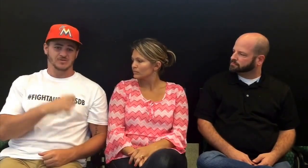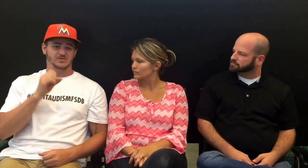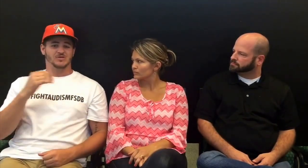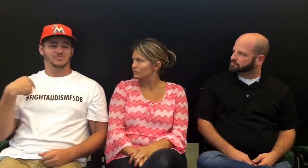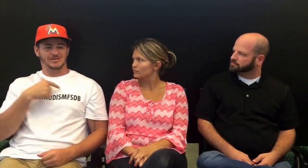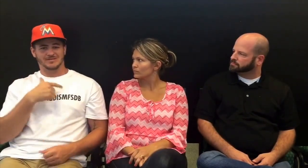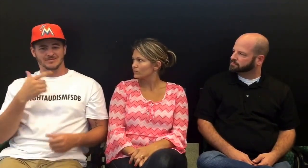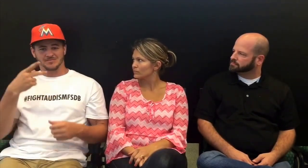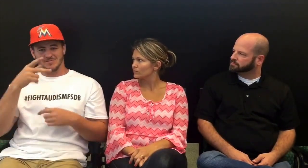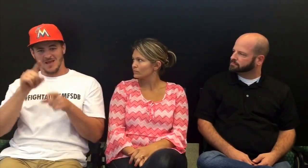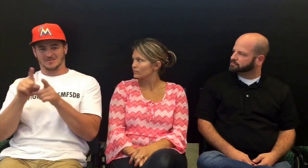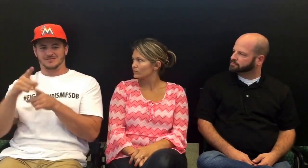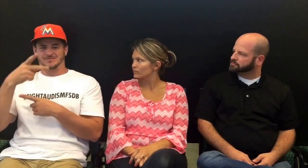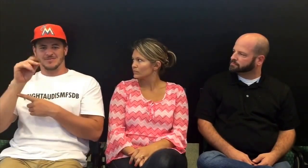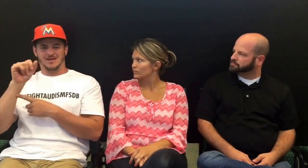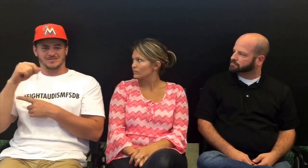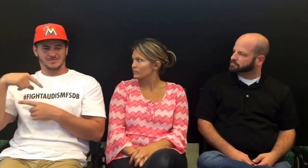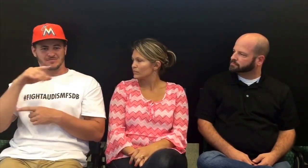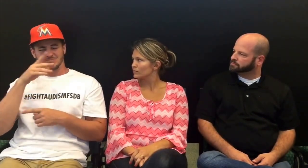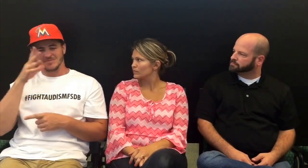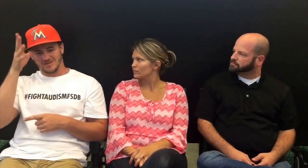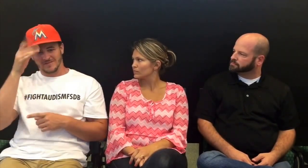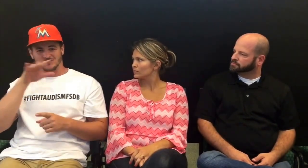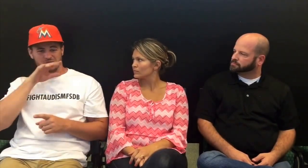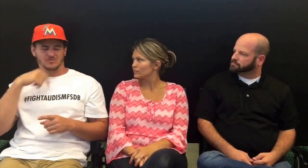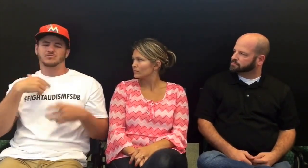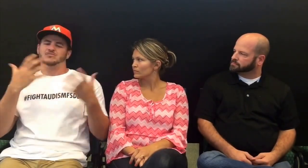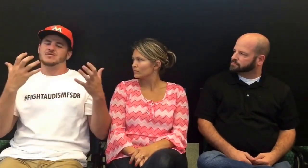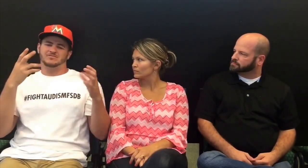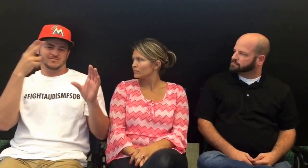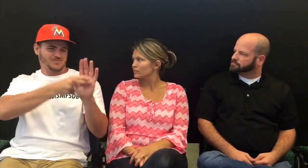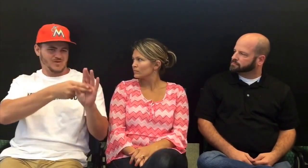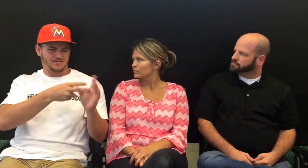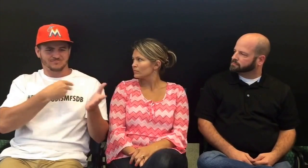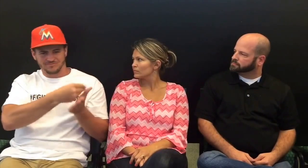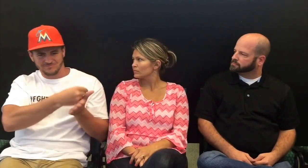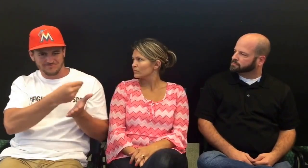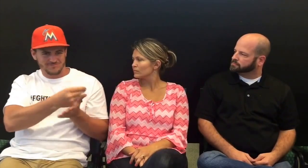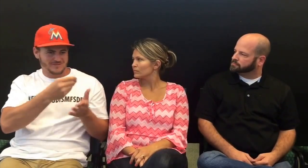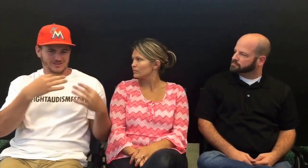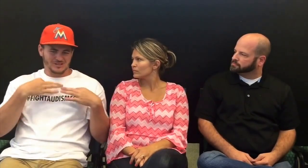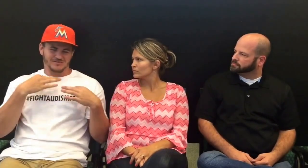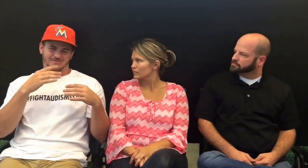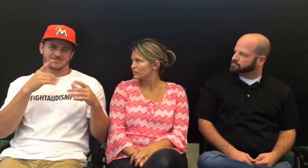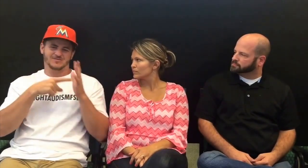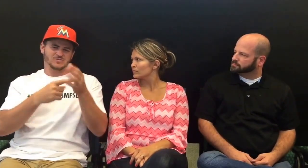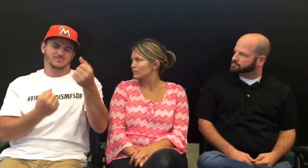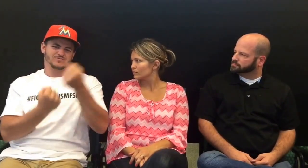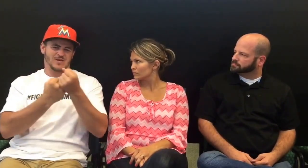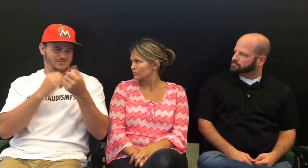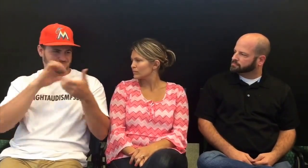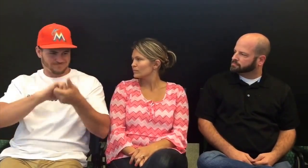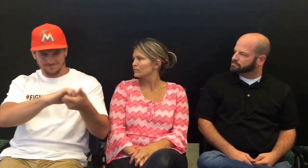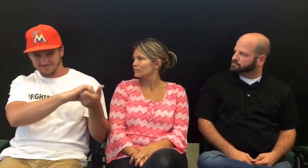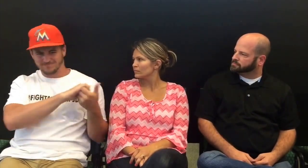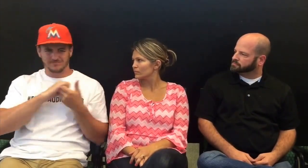So we, as PODs, wanted to join this effort and buy their shirts to show support and solidarity